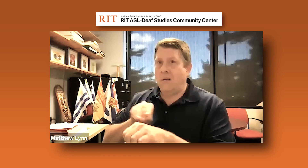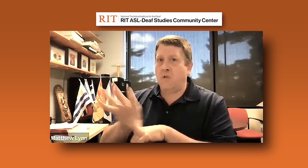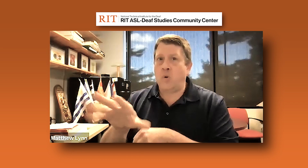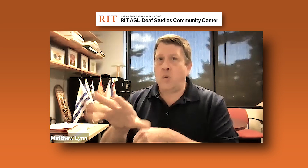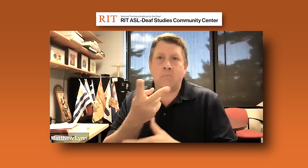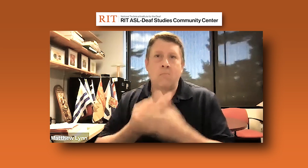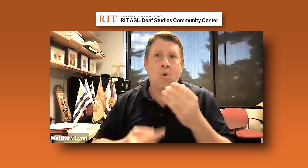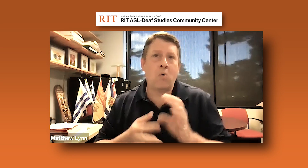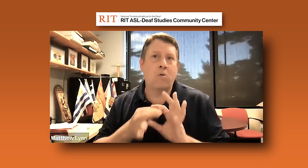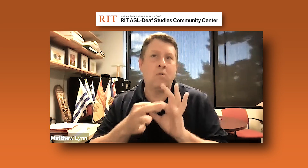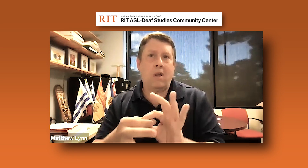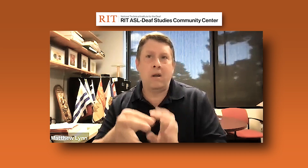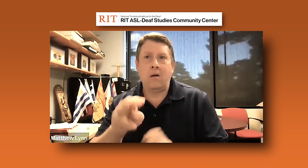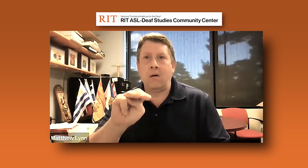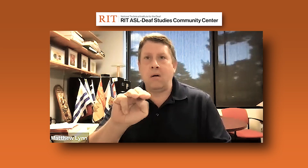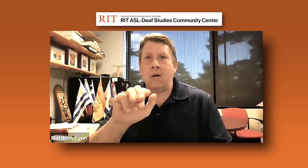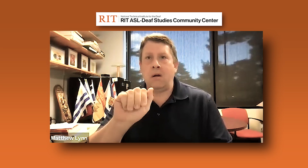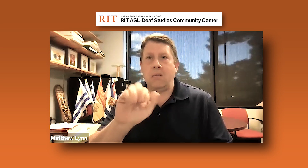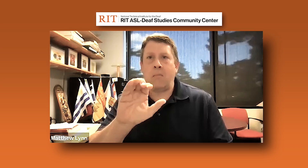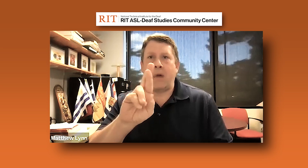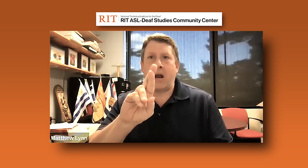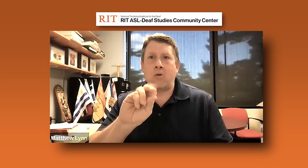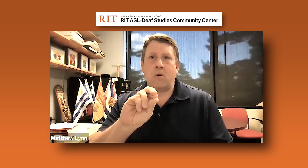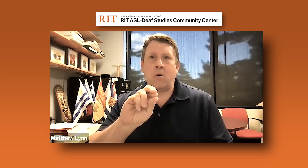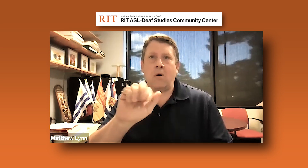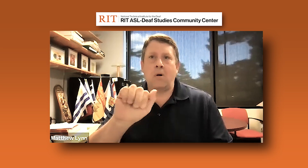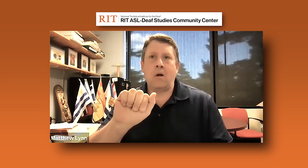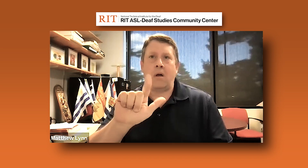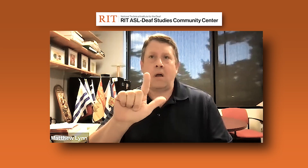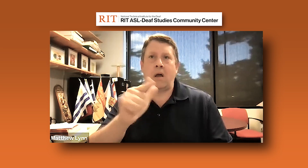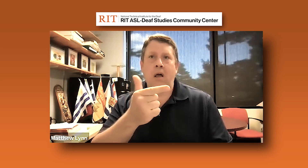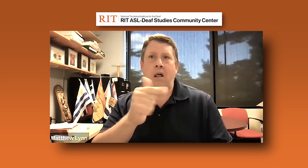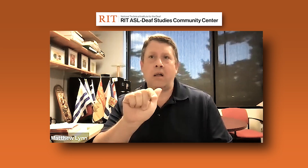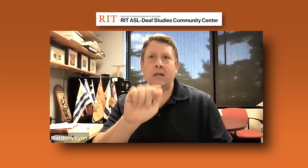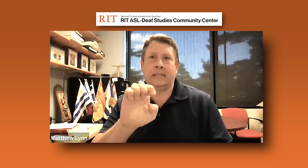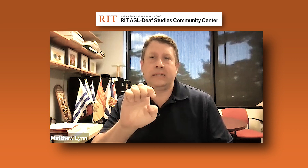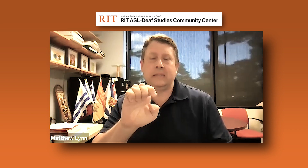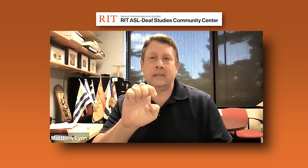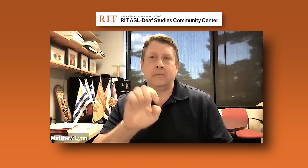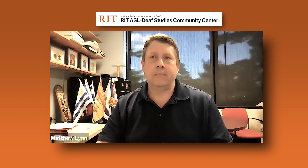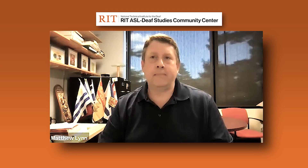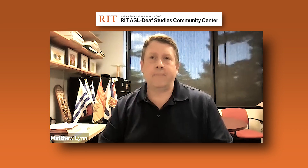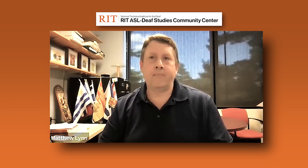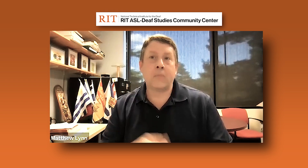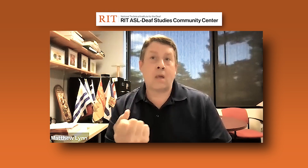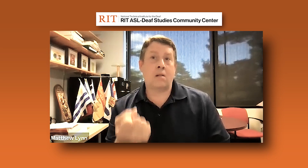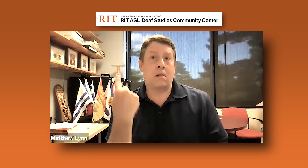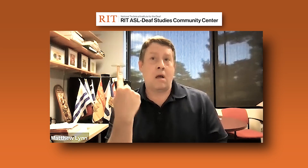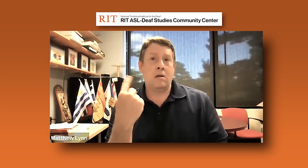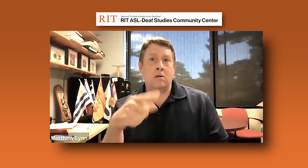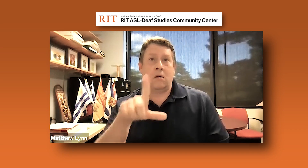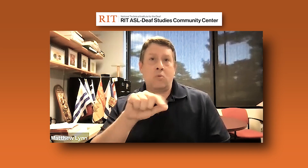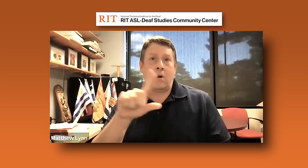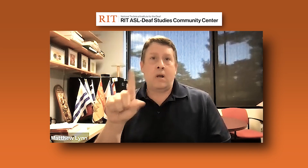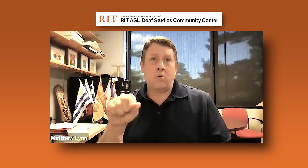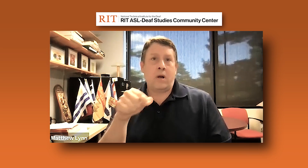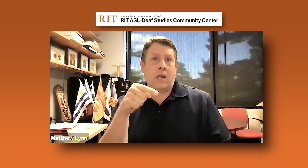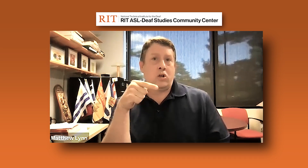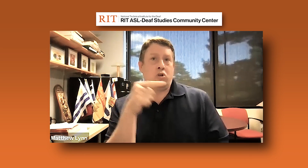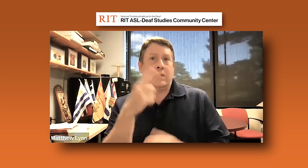She studied local, influential, and non-local influences on macro algae population.